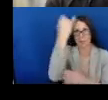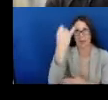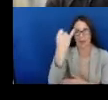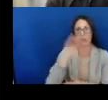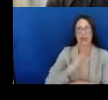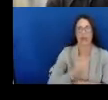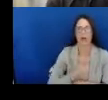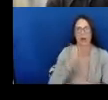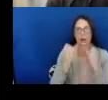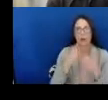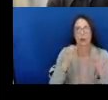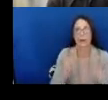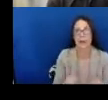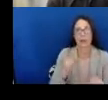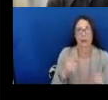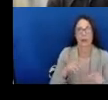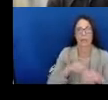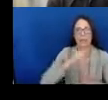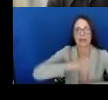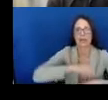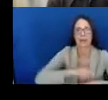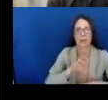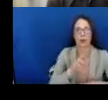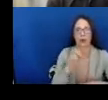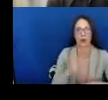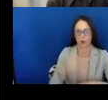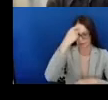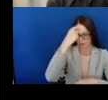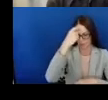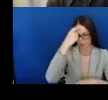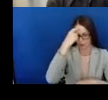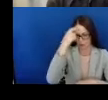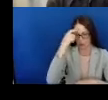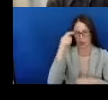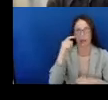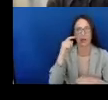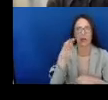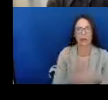equip crypto temporal experience of an emergency is not bound by when in emergencies